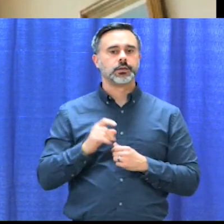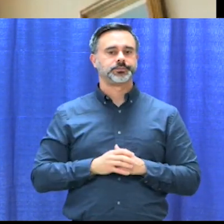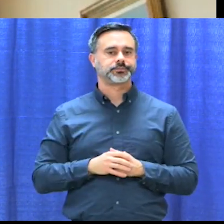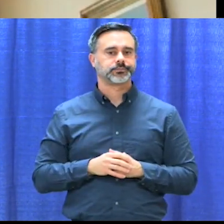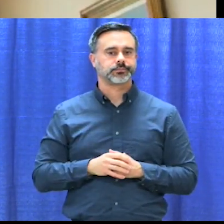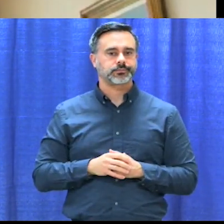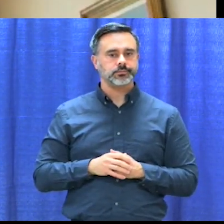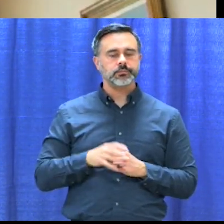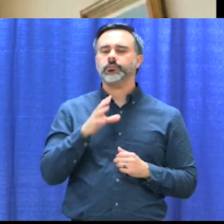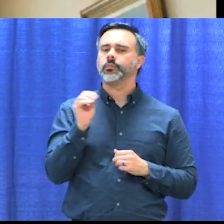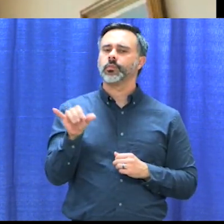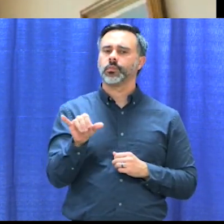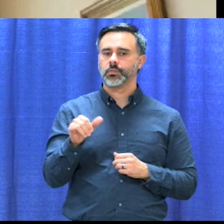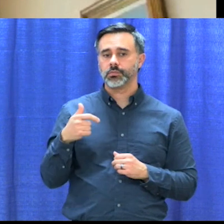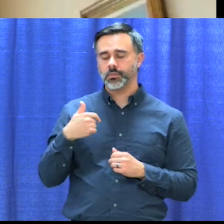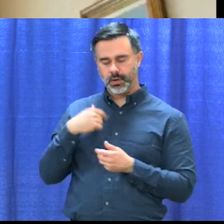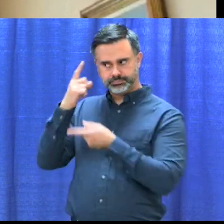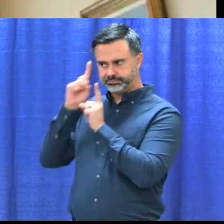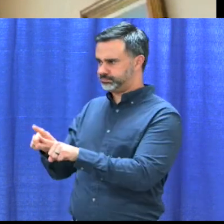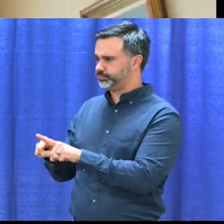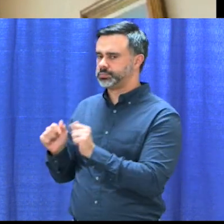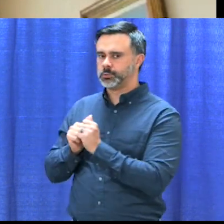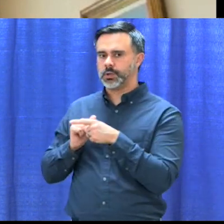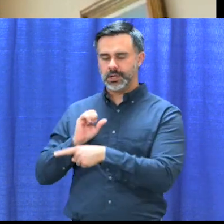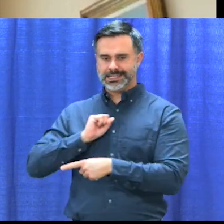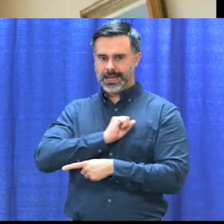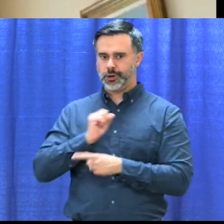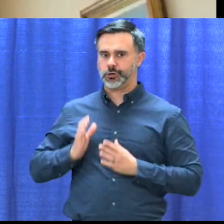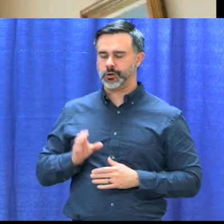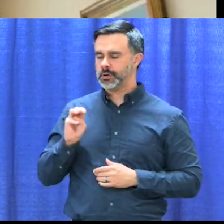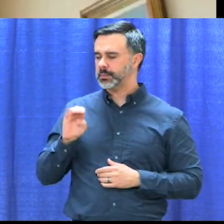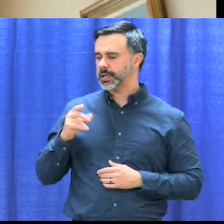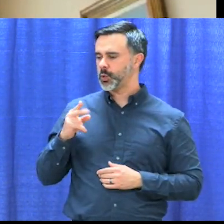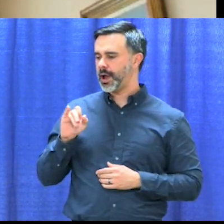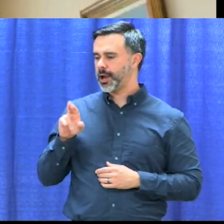I also agree totally with Senator McGuire and Assemblymember Wood.